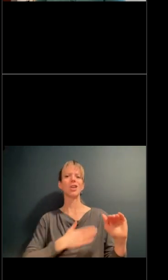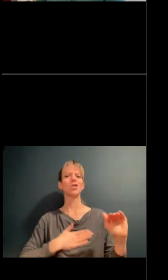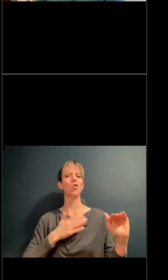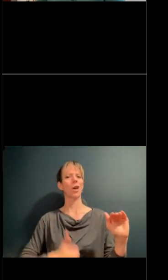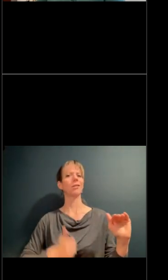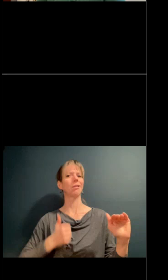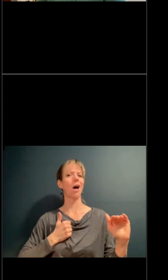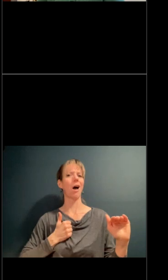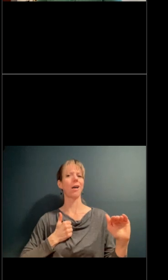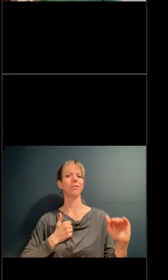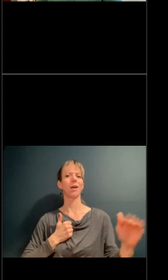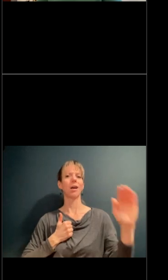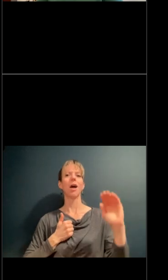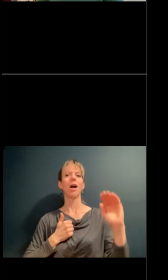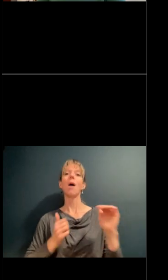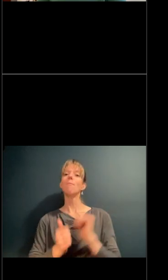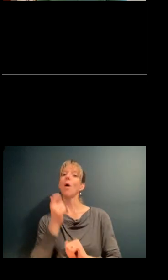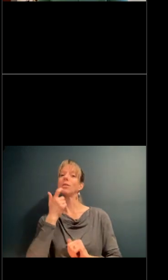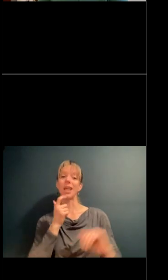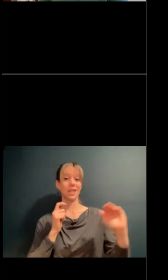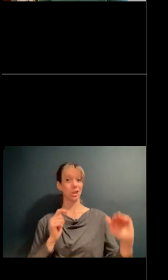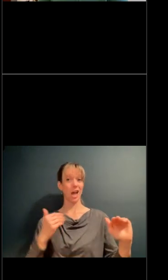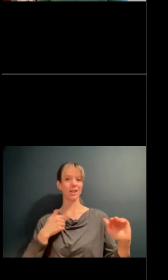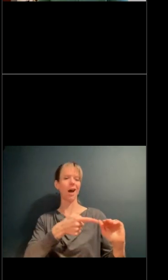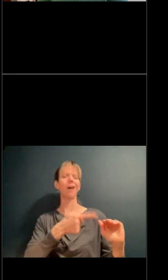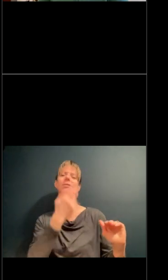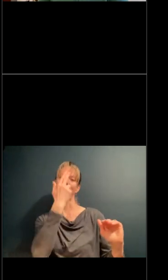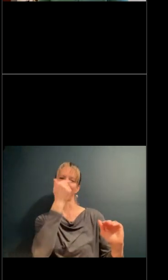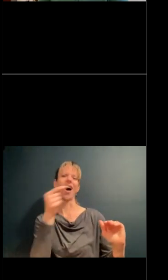Most said their child has a great sense of humor. They are described